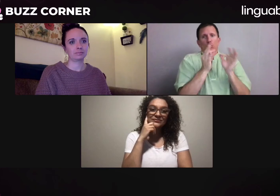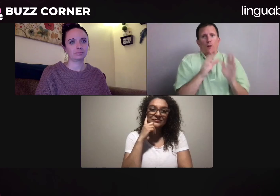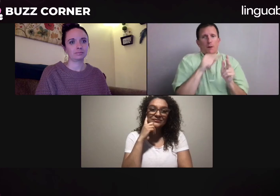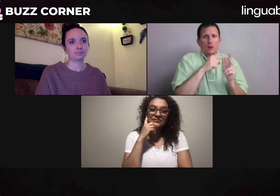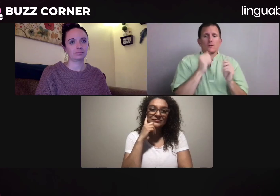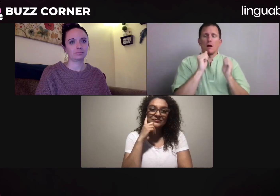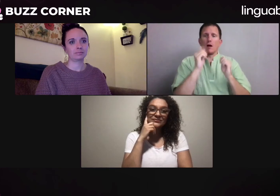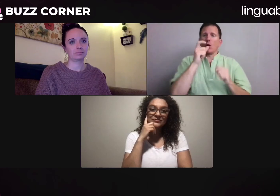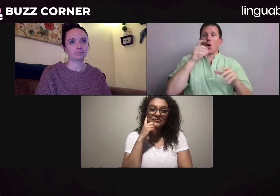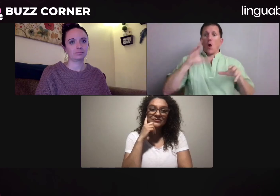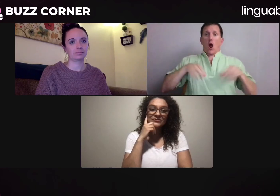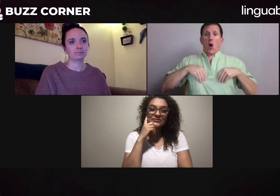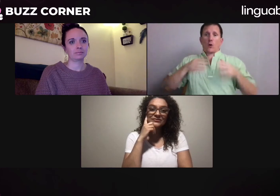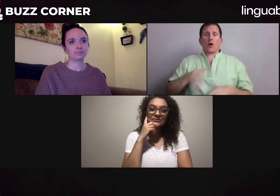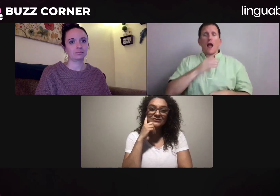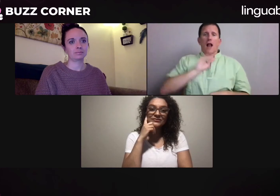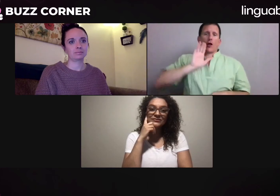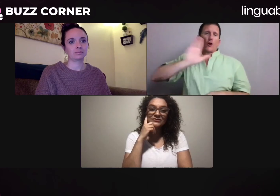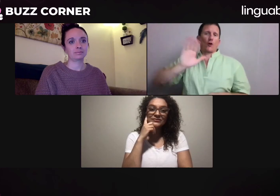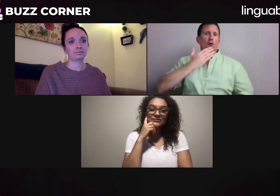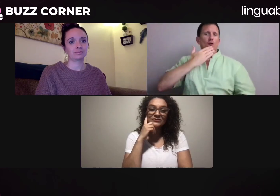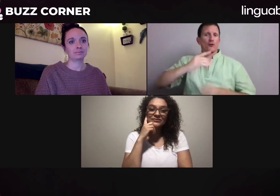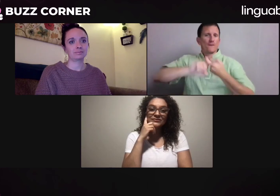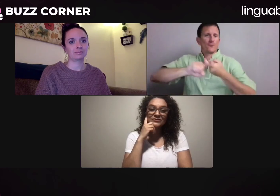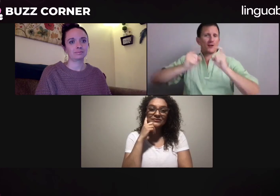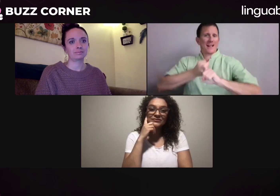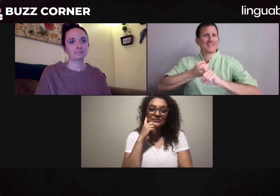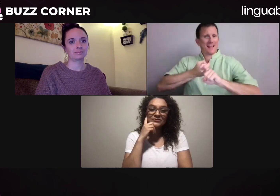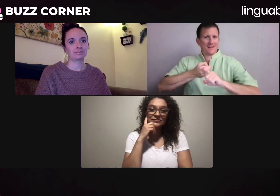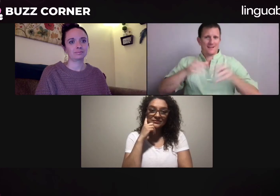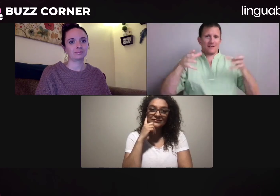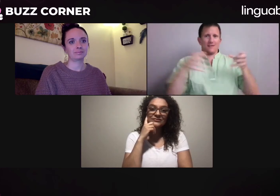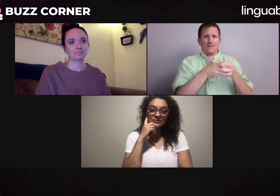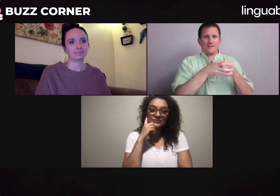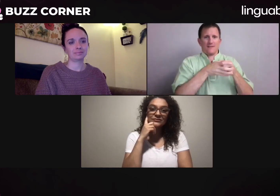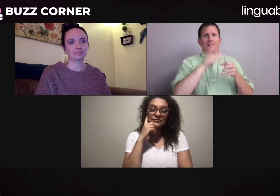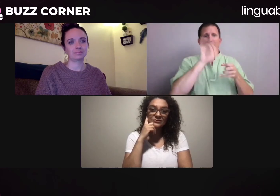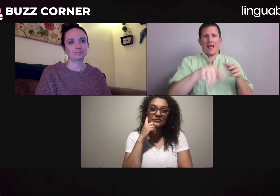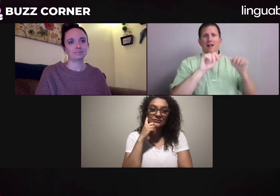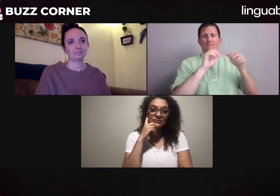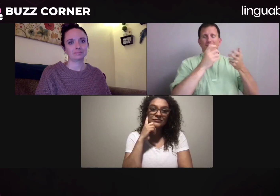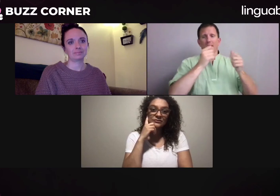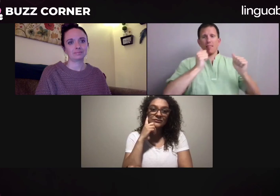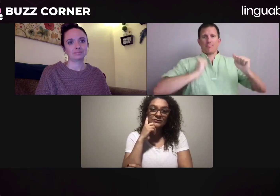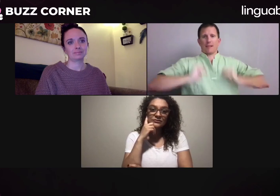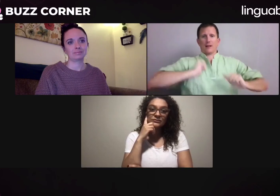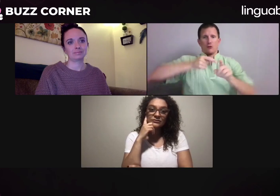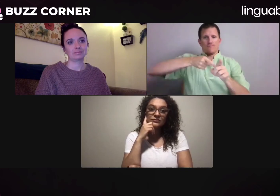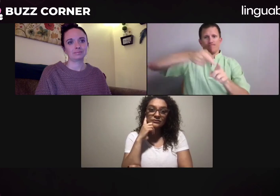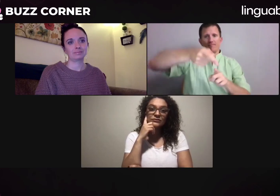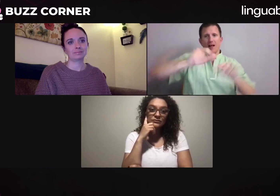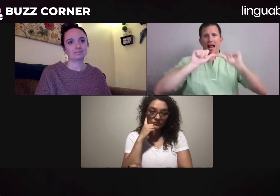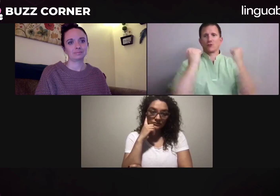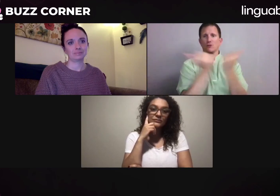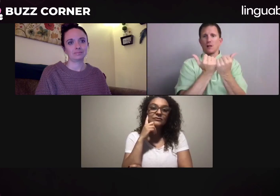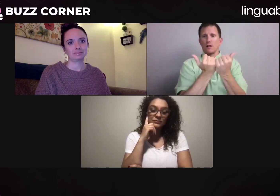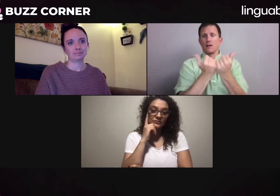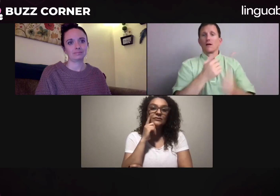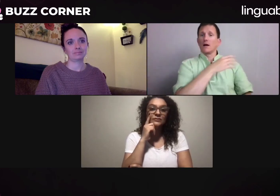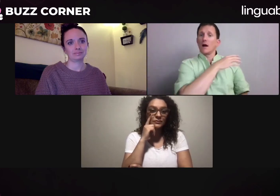the owner and her good friend,